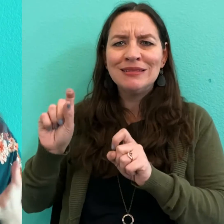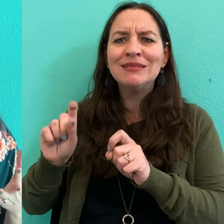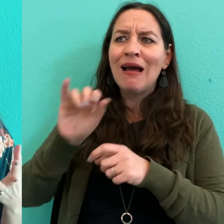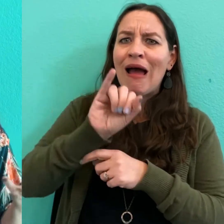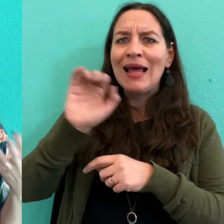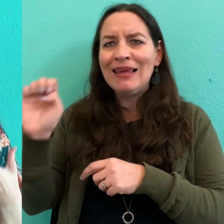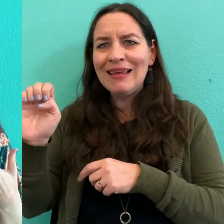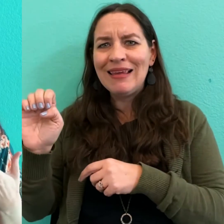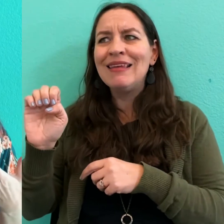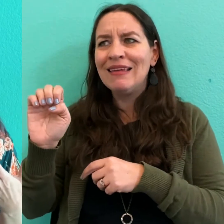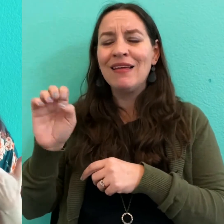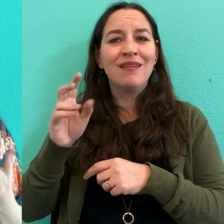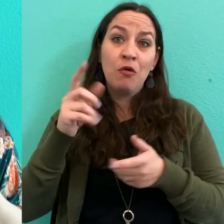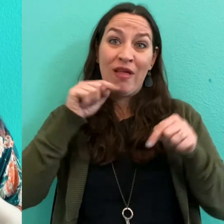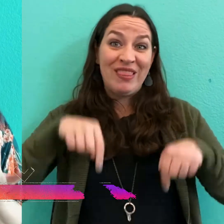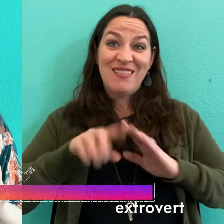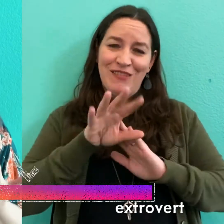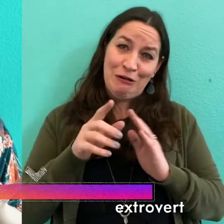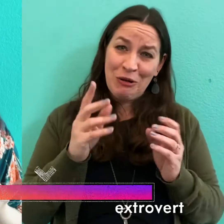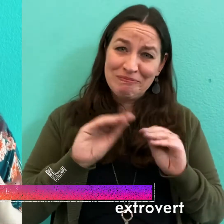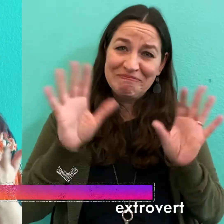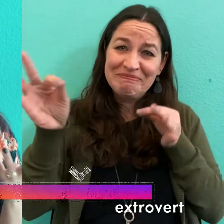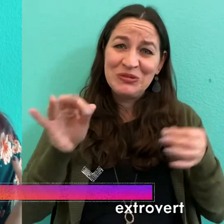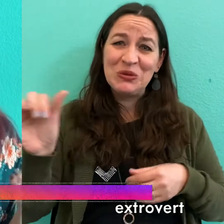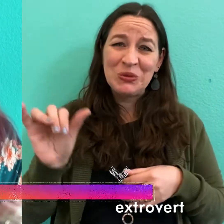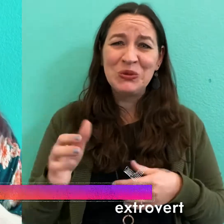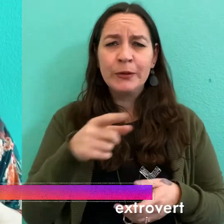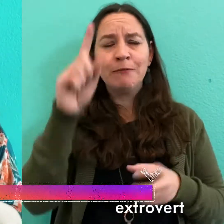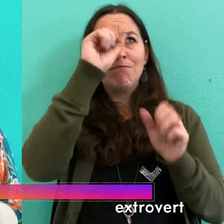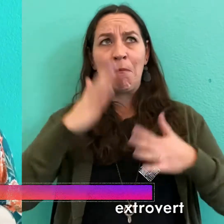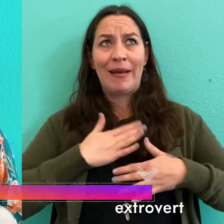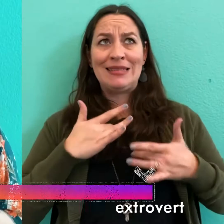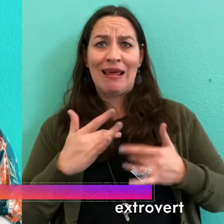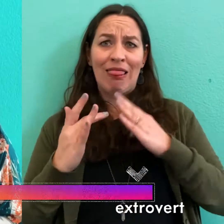or an E, or you can just listen to this video and say, I think that I tend to be more this way or I tend to be more that way.